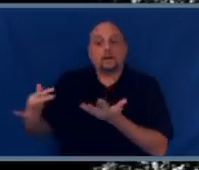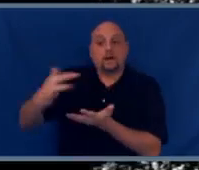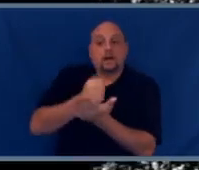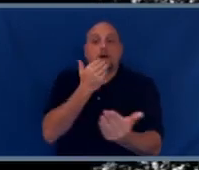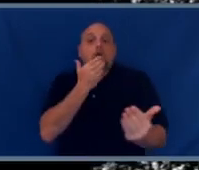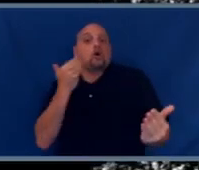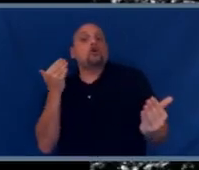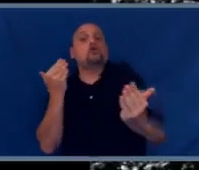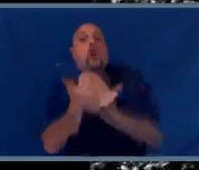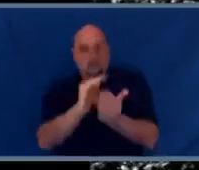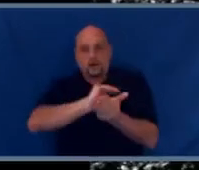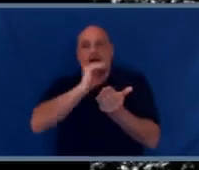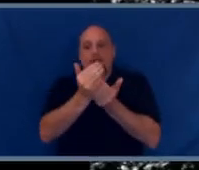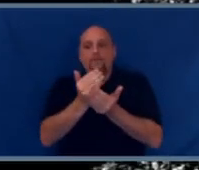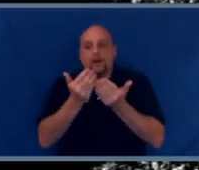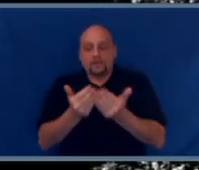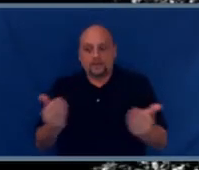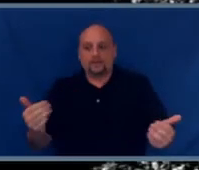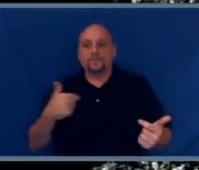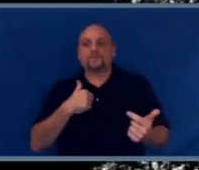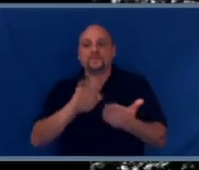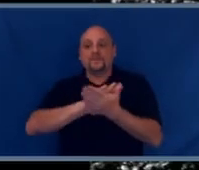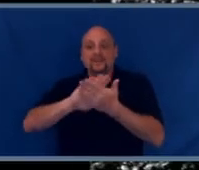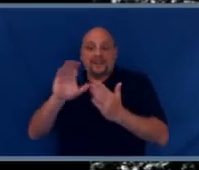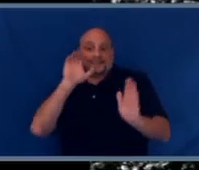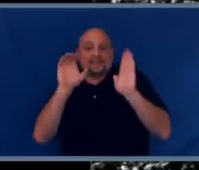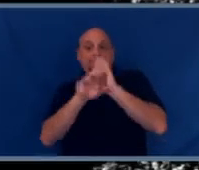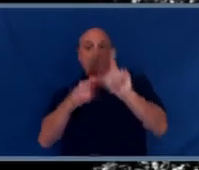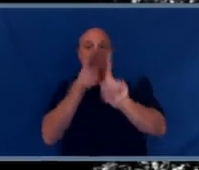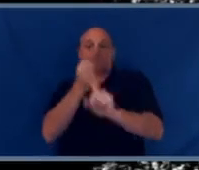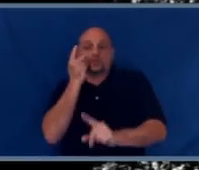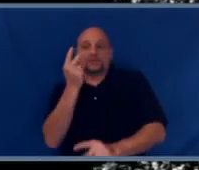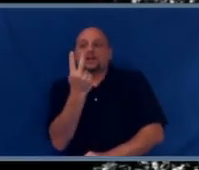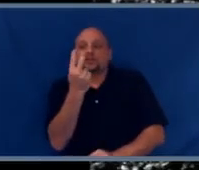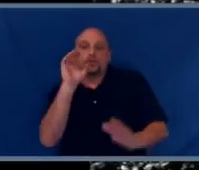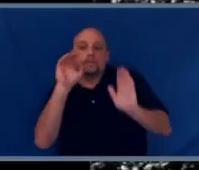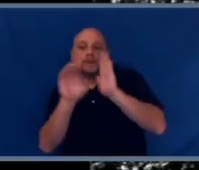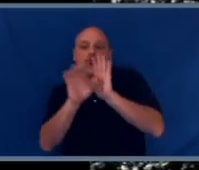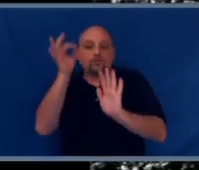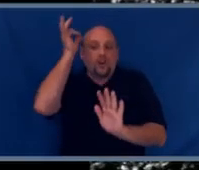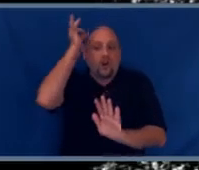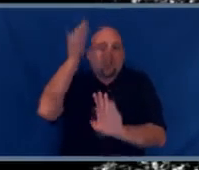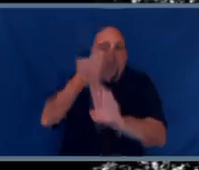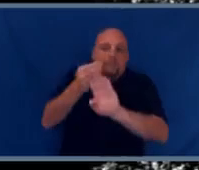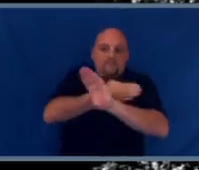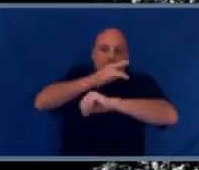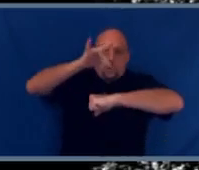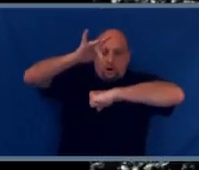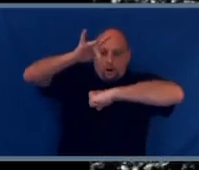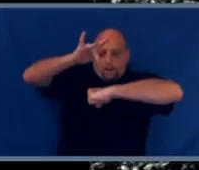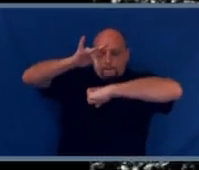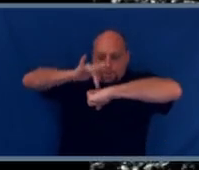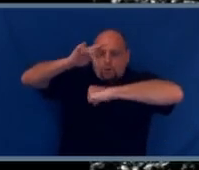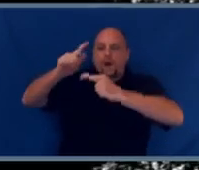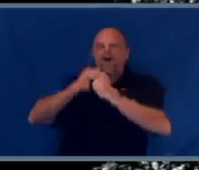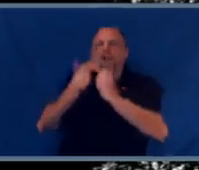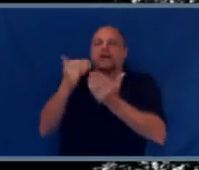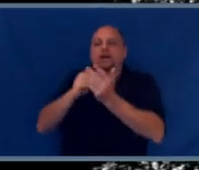THERE'S A GREATISMAGE THAT YOU ARE -- GREAT IMAGE, OF JUST BEFORE CONTACT AND AFTER CONTACT.